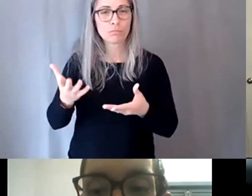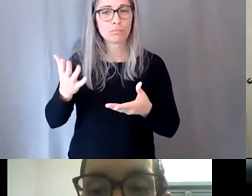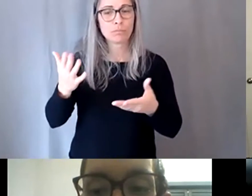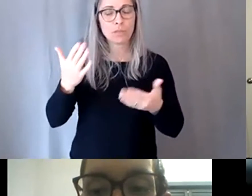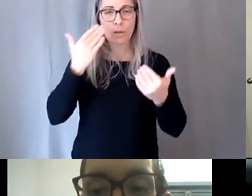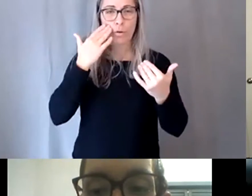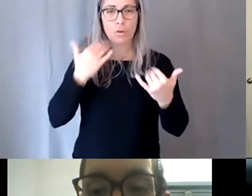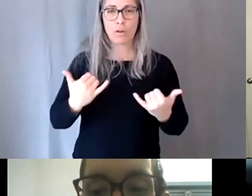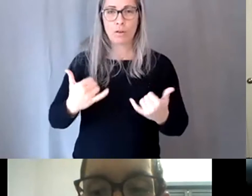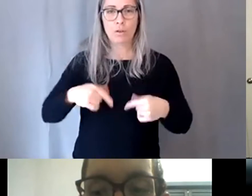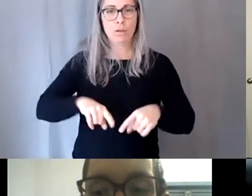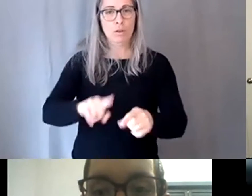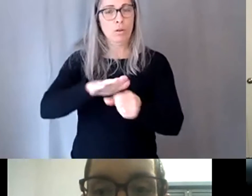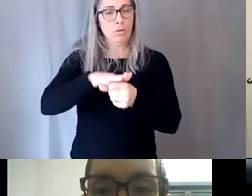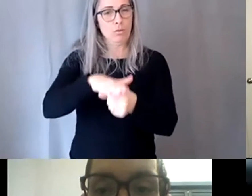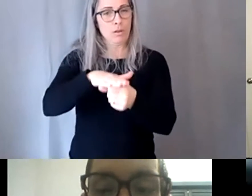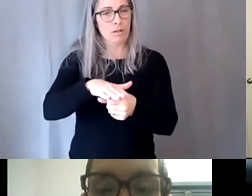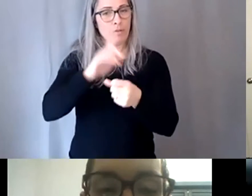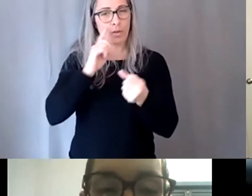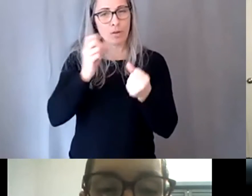people so a healing dialogue we'll be